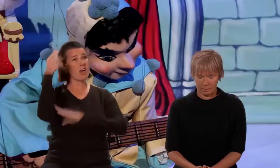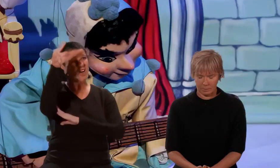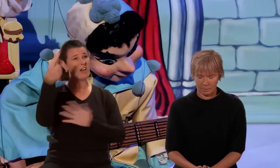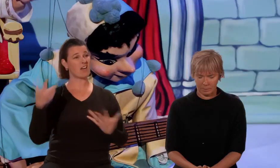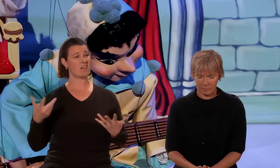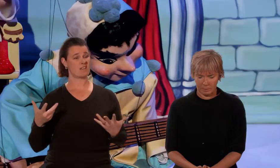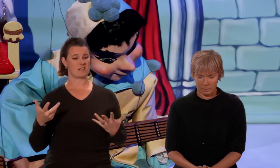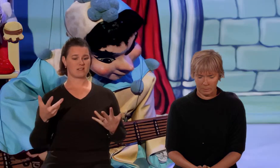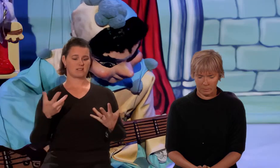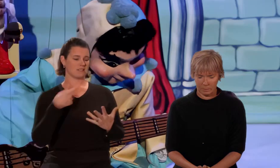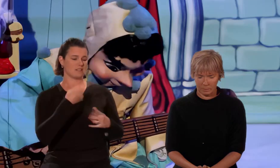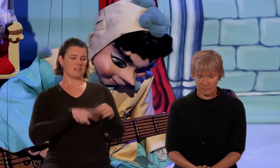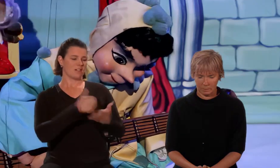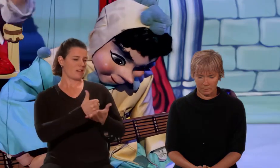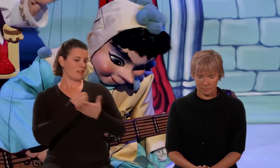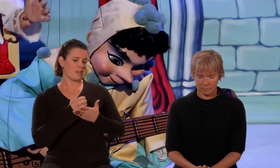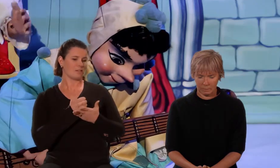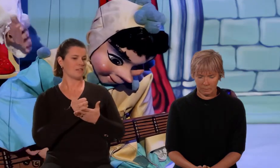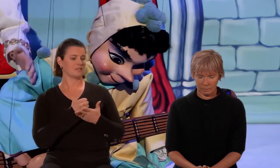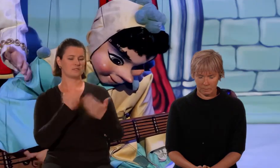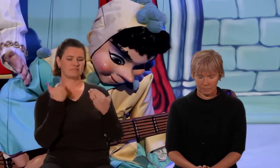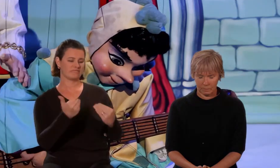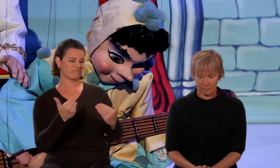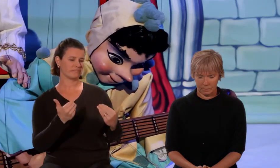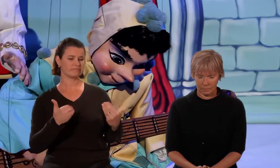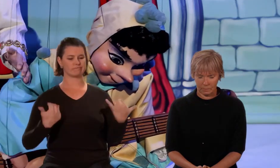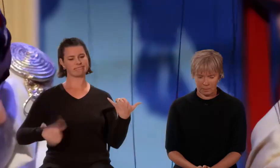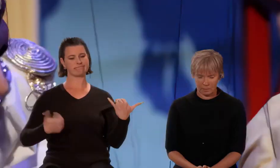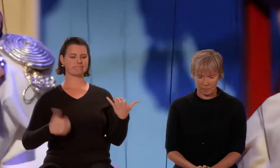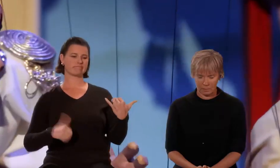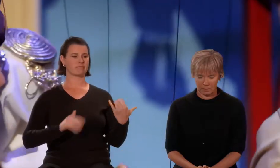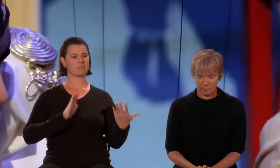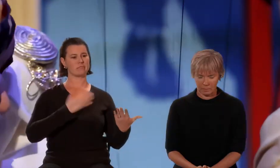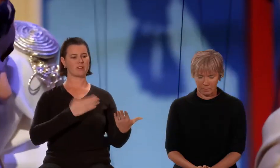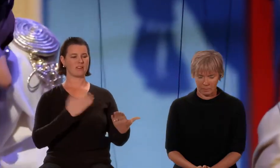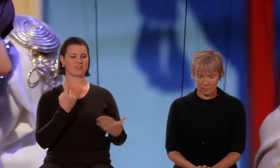There is nothing you can do for me except play on your lute. Something sad.